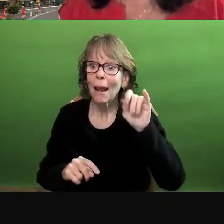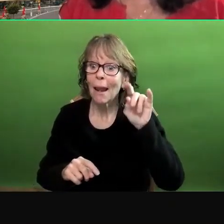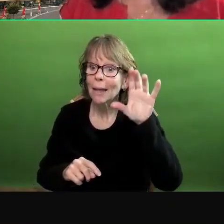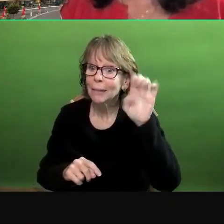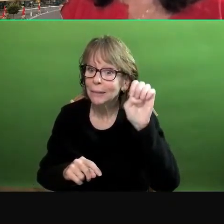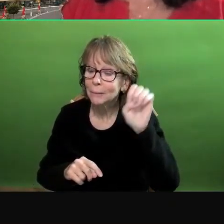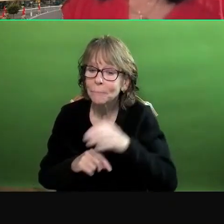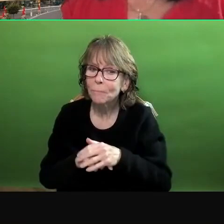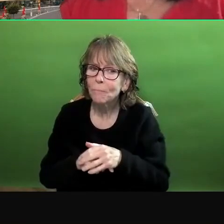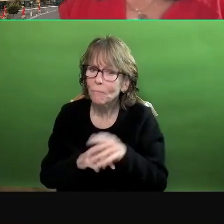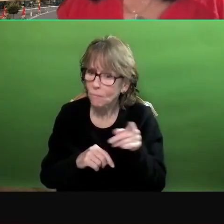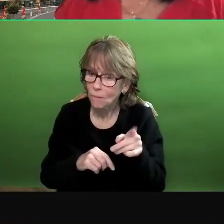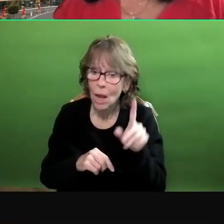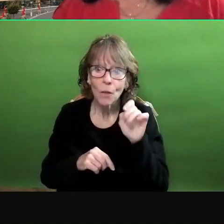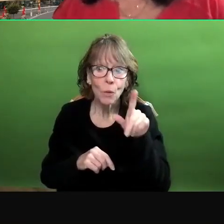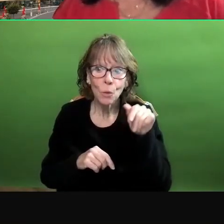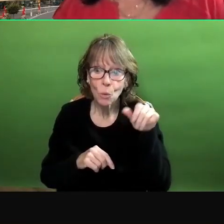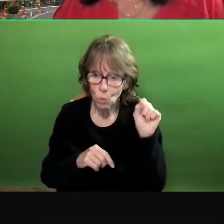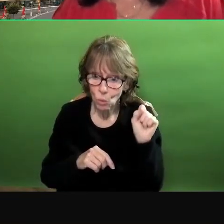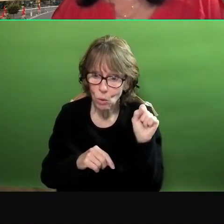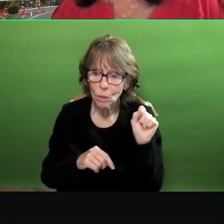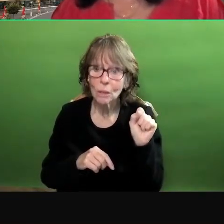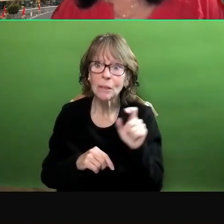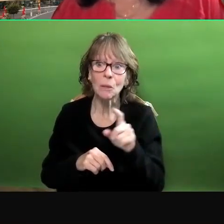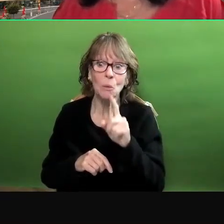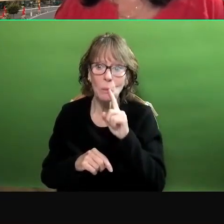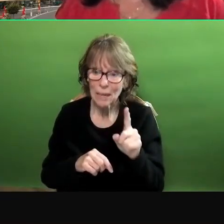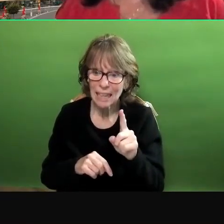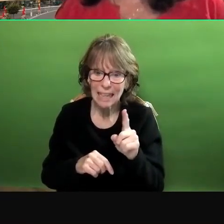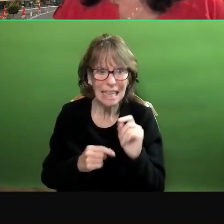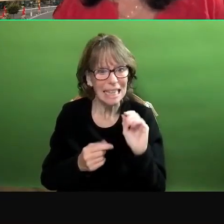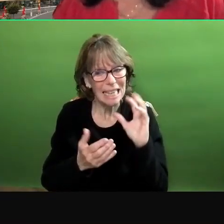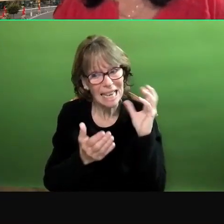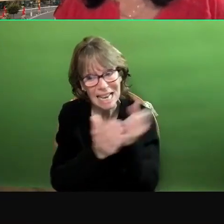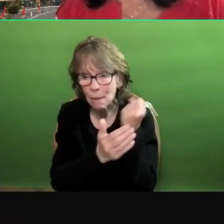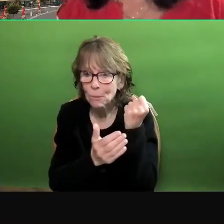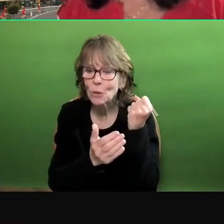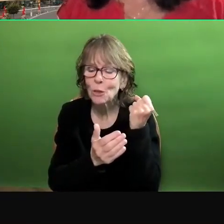are they don't really fully harness the power of behavior and social theory. There's a lot